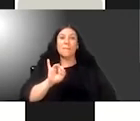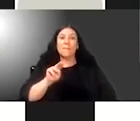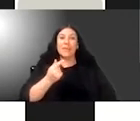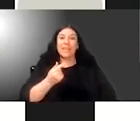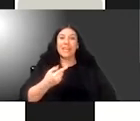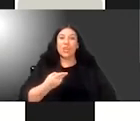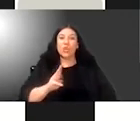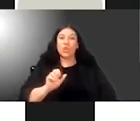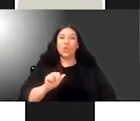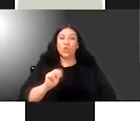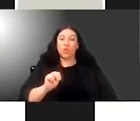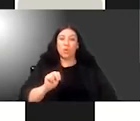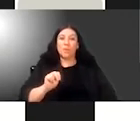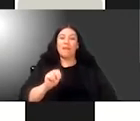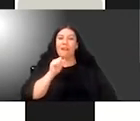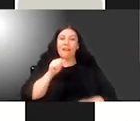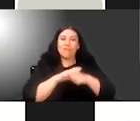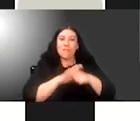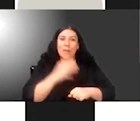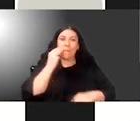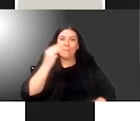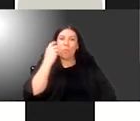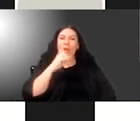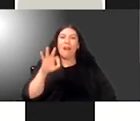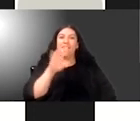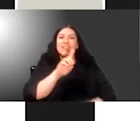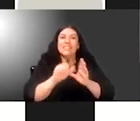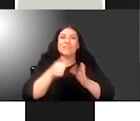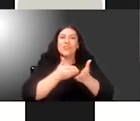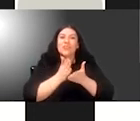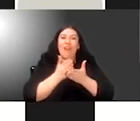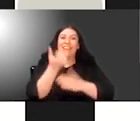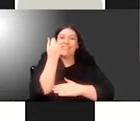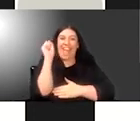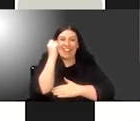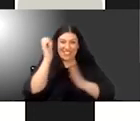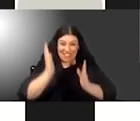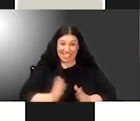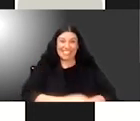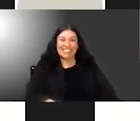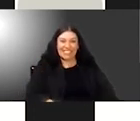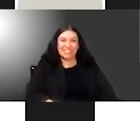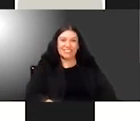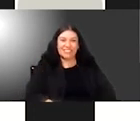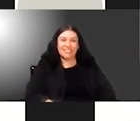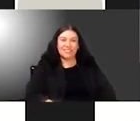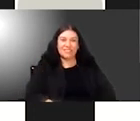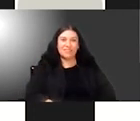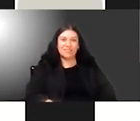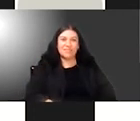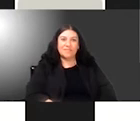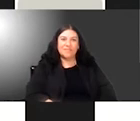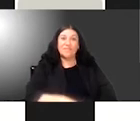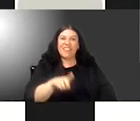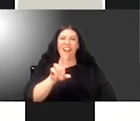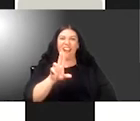Yeah.